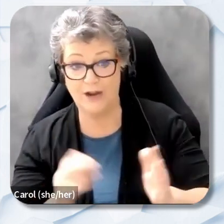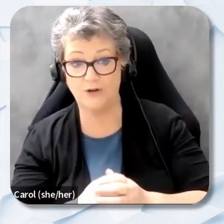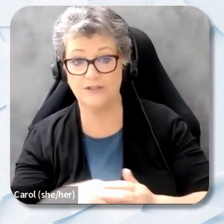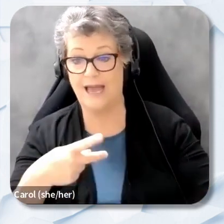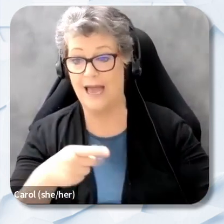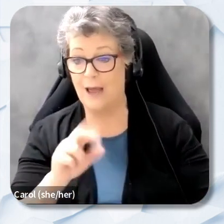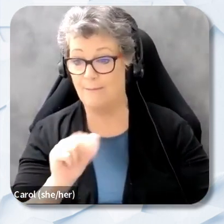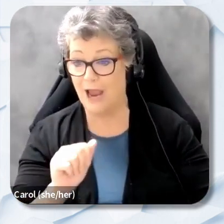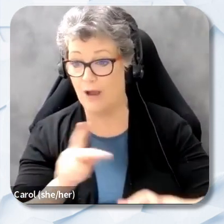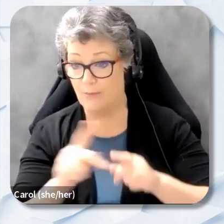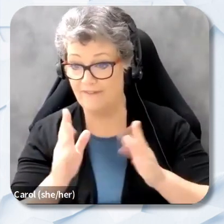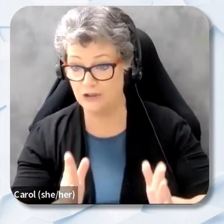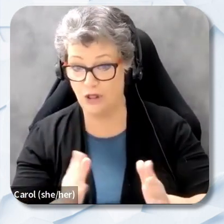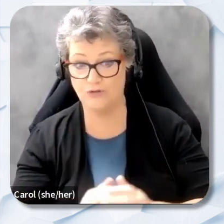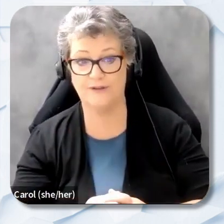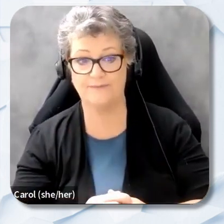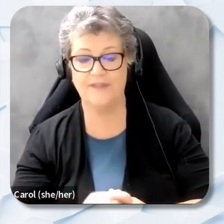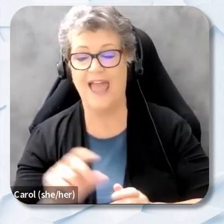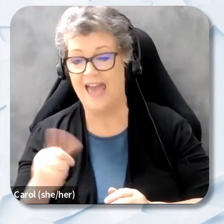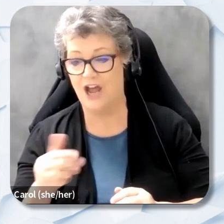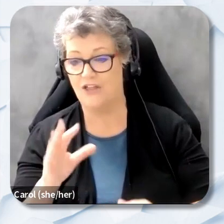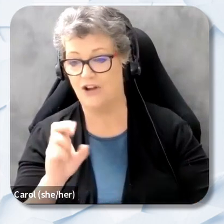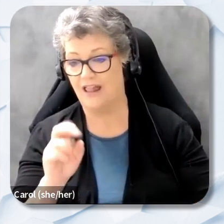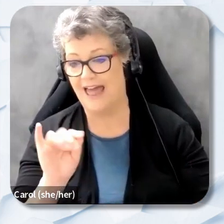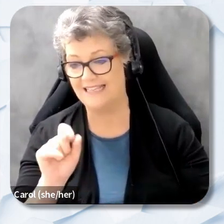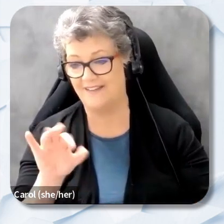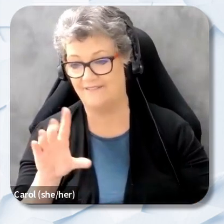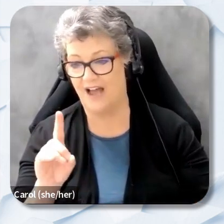paraprofessionals and other classified staff.